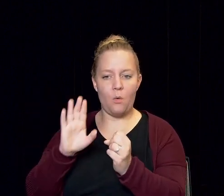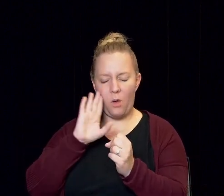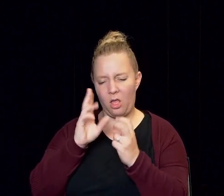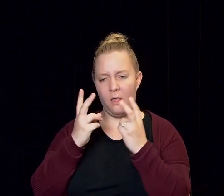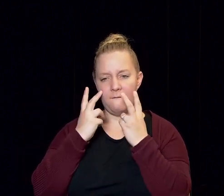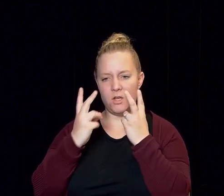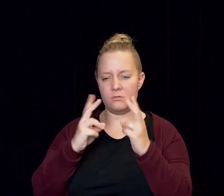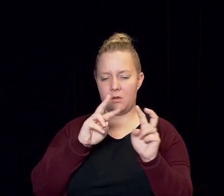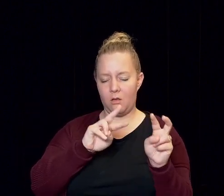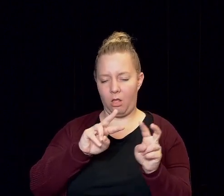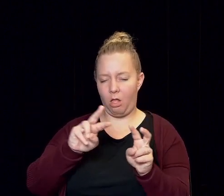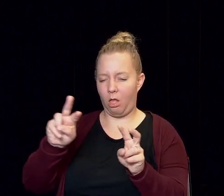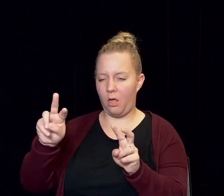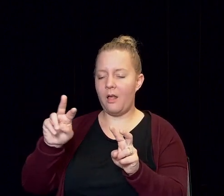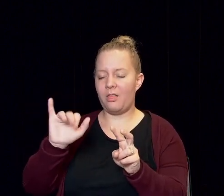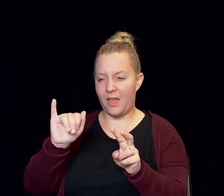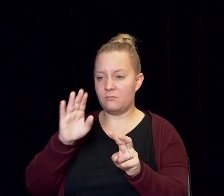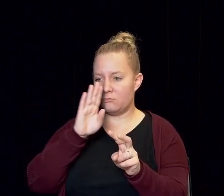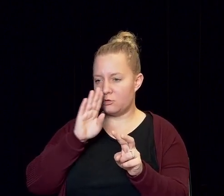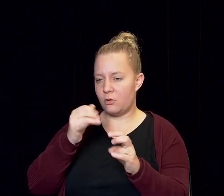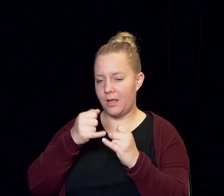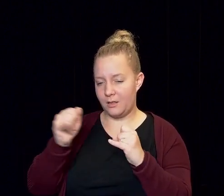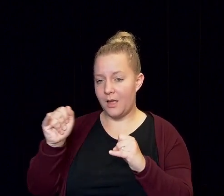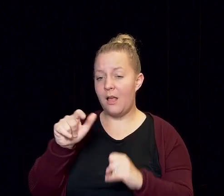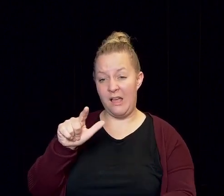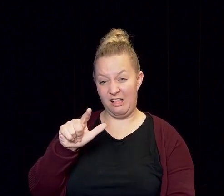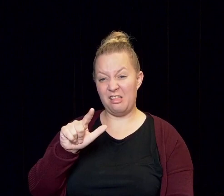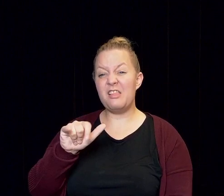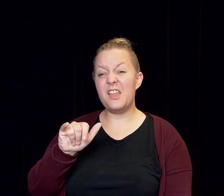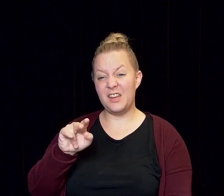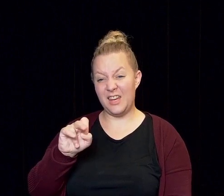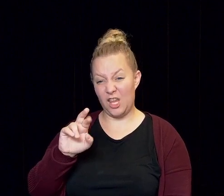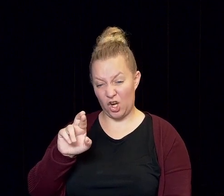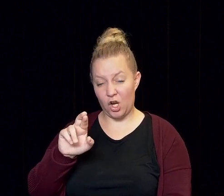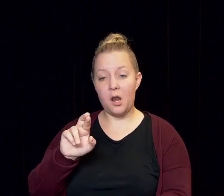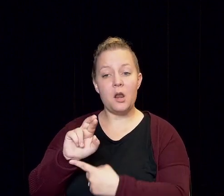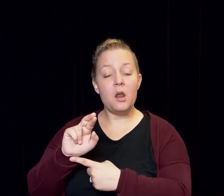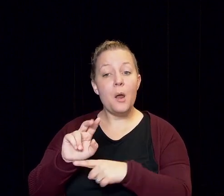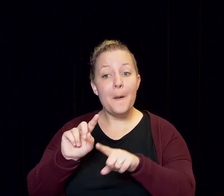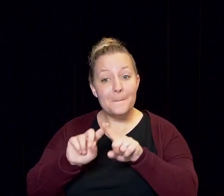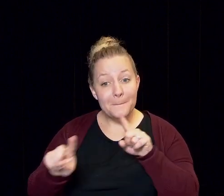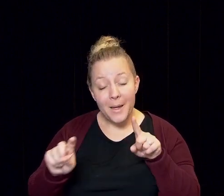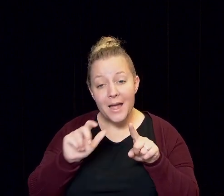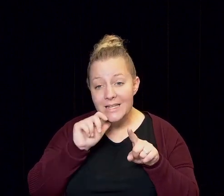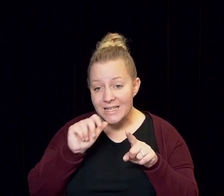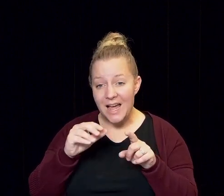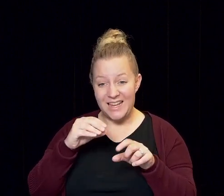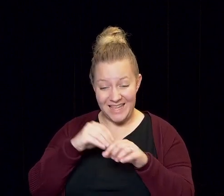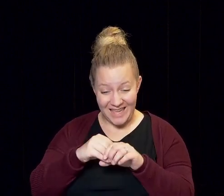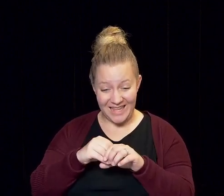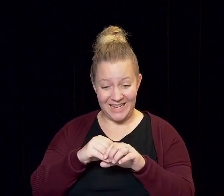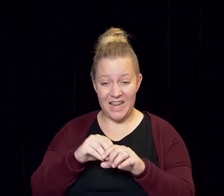right here that it is a straight line, it is linear. But, it is not in the origin. So, I checked both